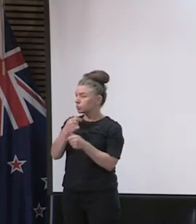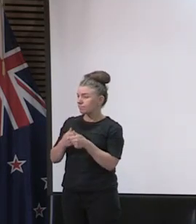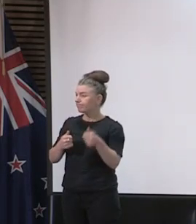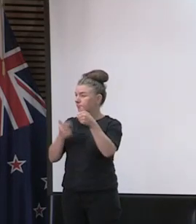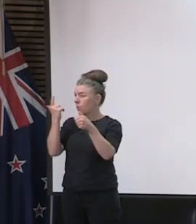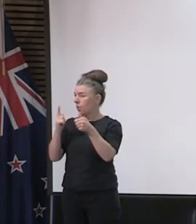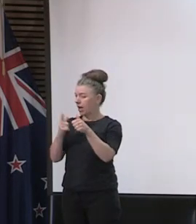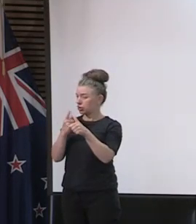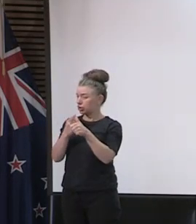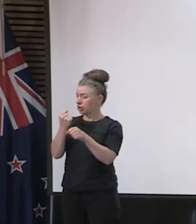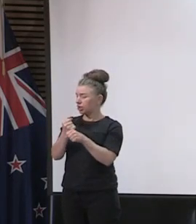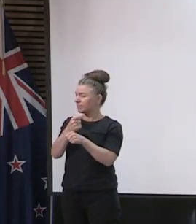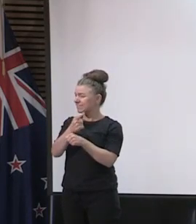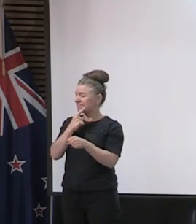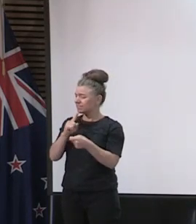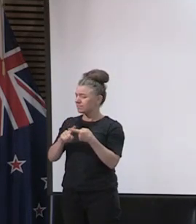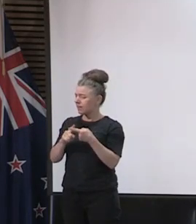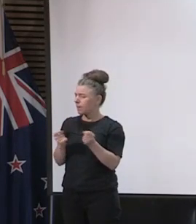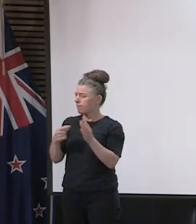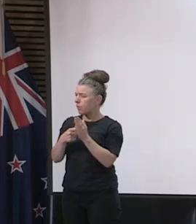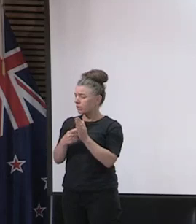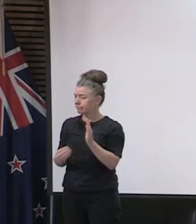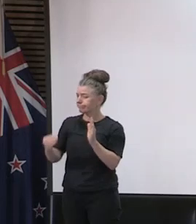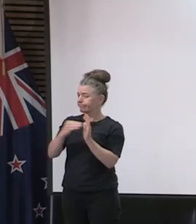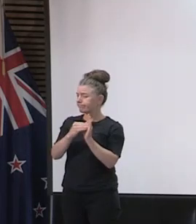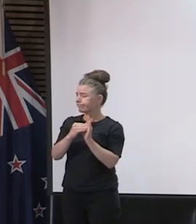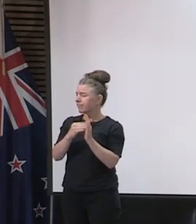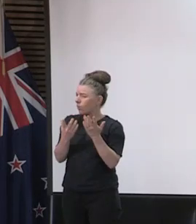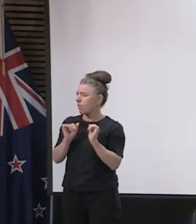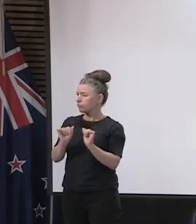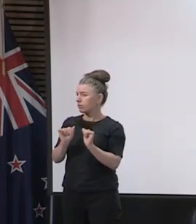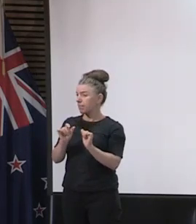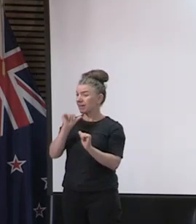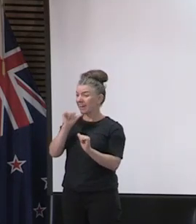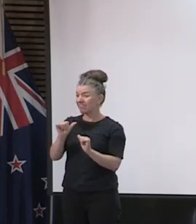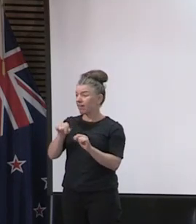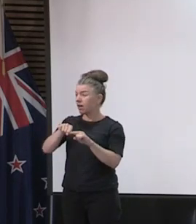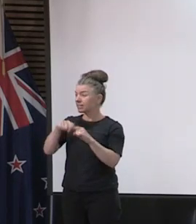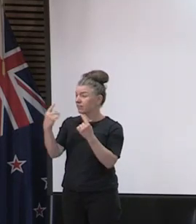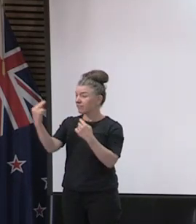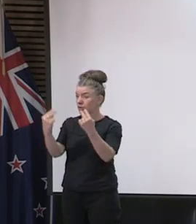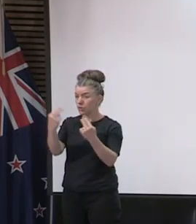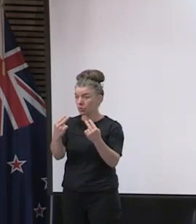it. Wrong on that? No. If you talk to the Attorney-General